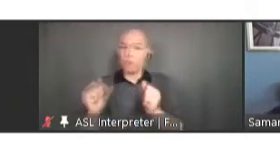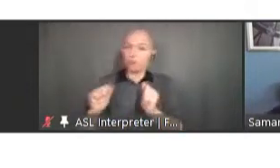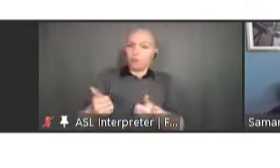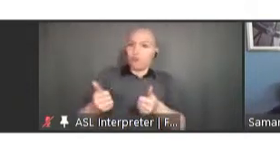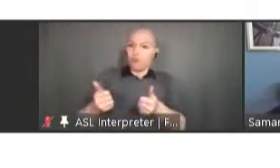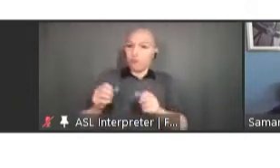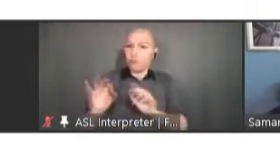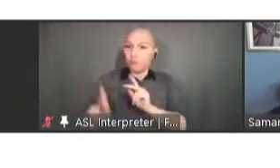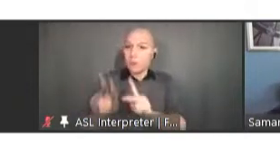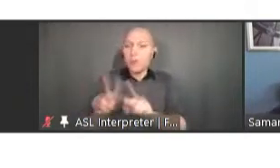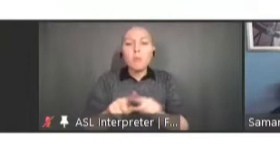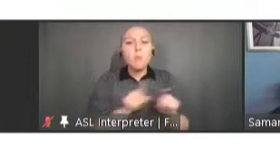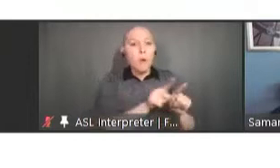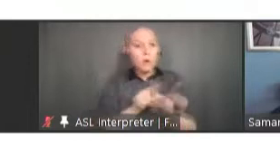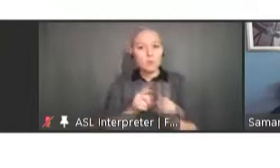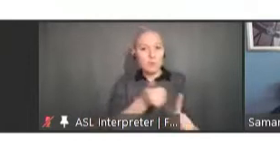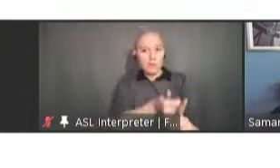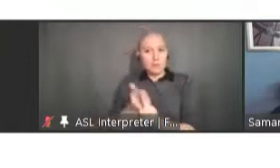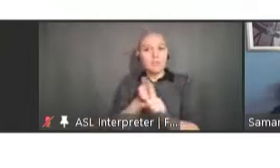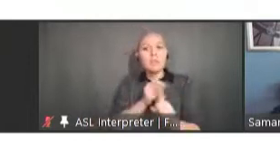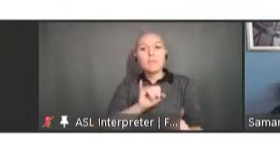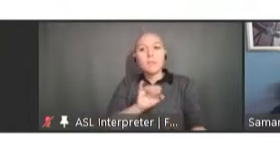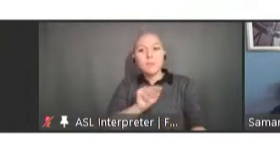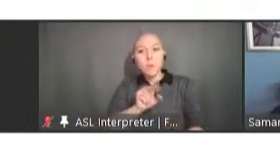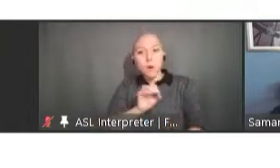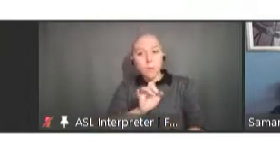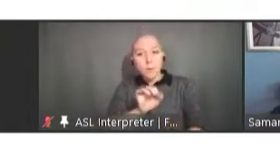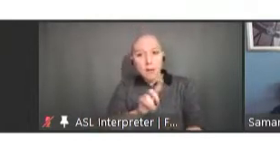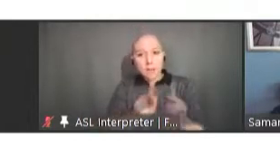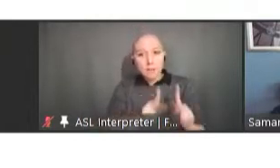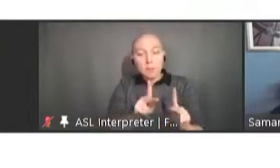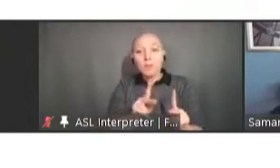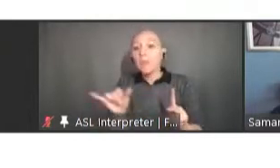individuals such as cancer patients, transplant recipients, and individuals with an autoimmune